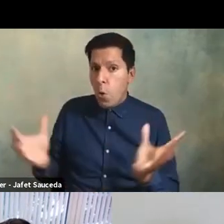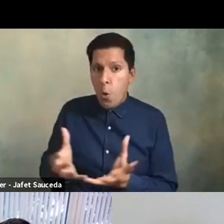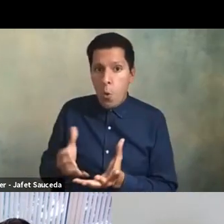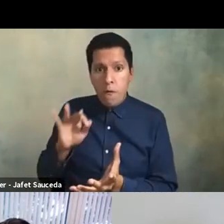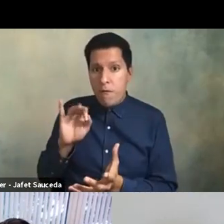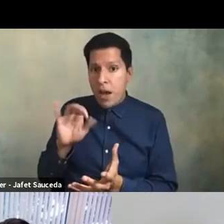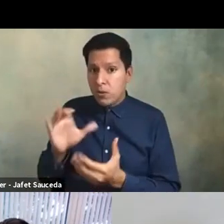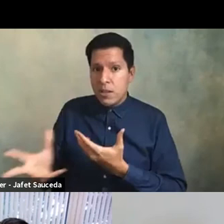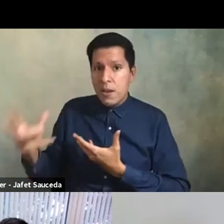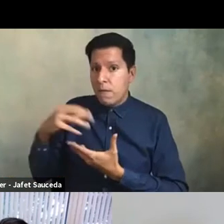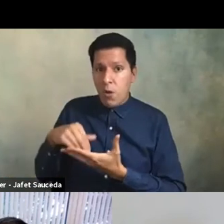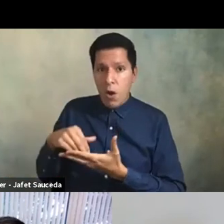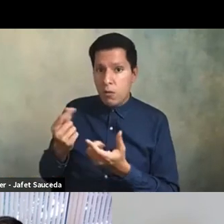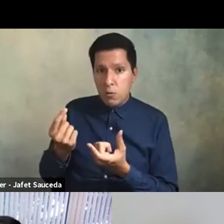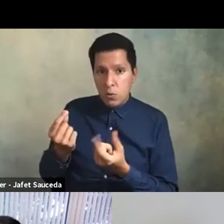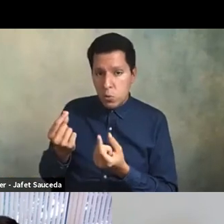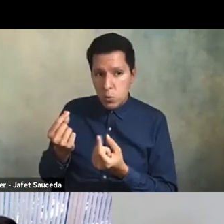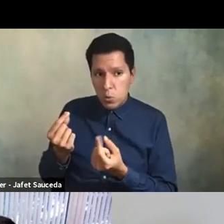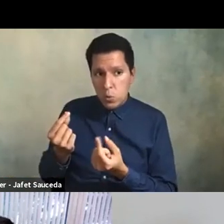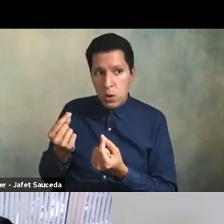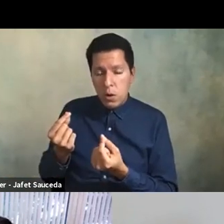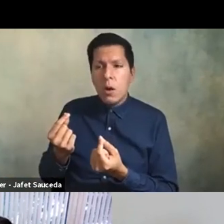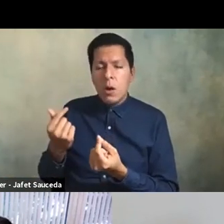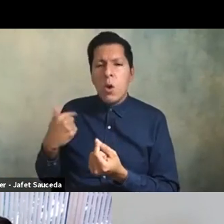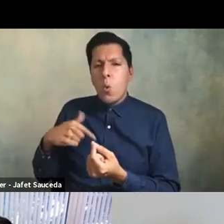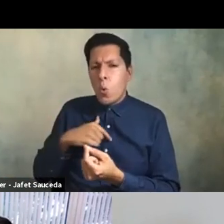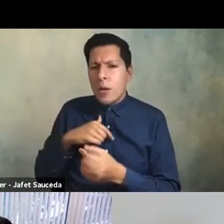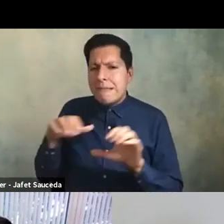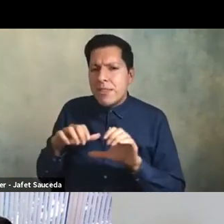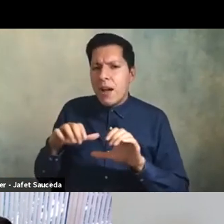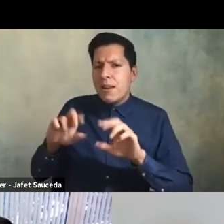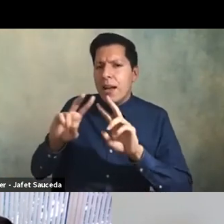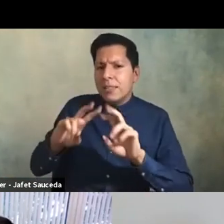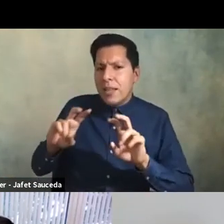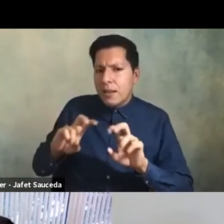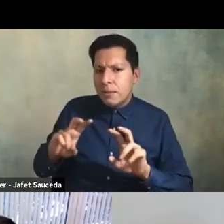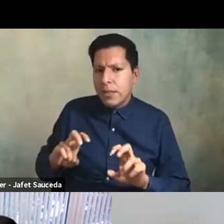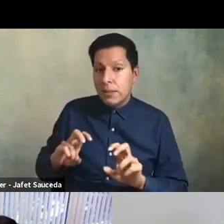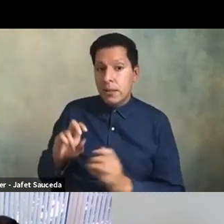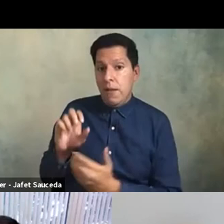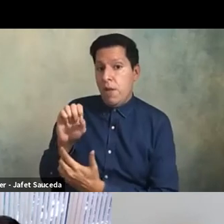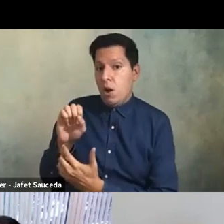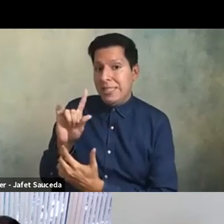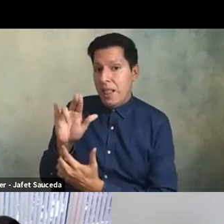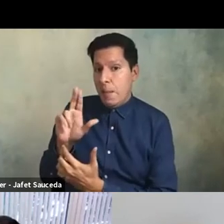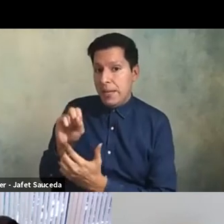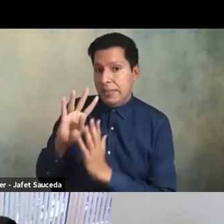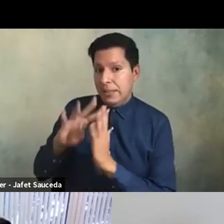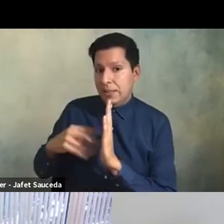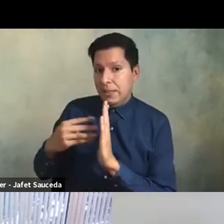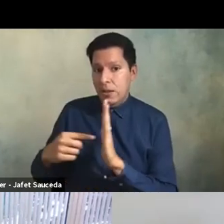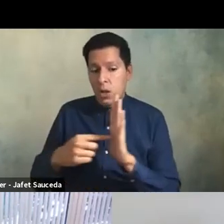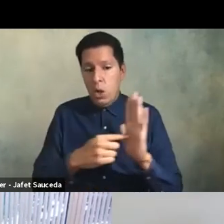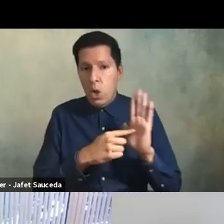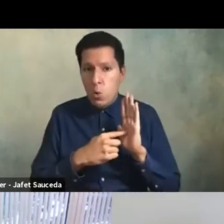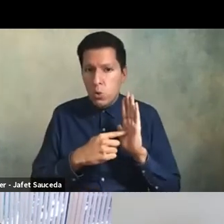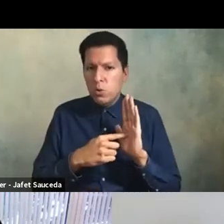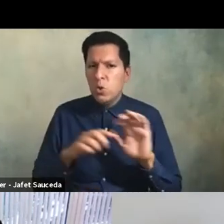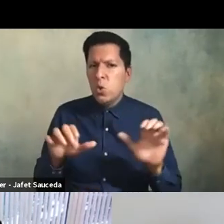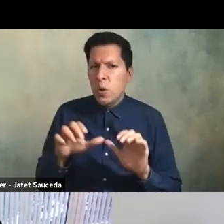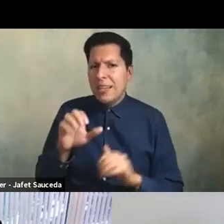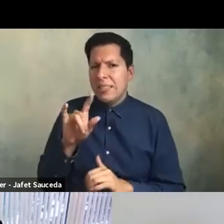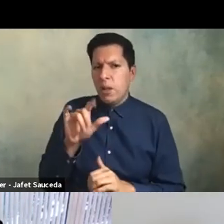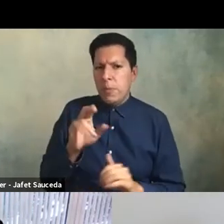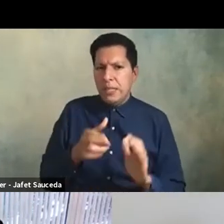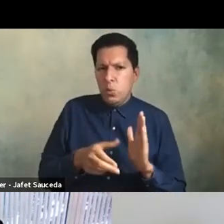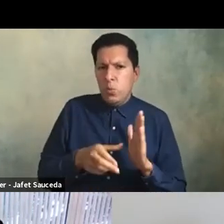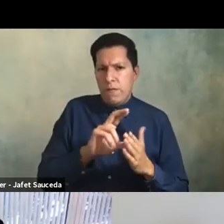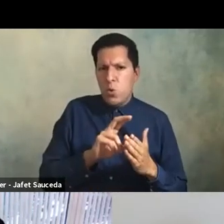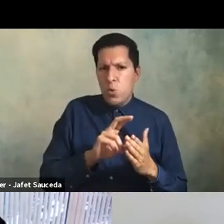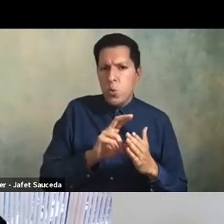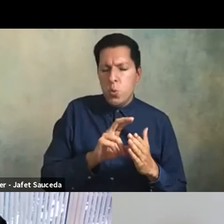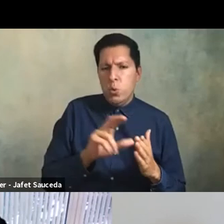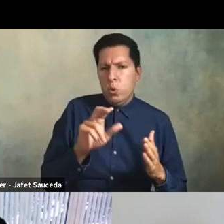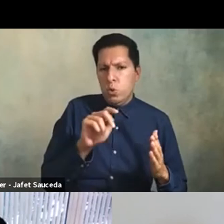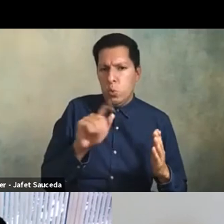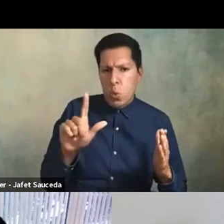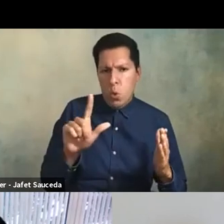is um we've done assessments of our syllabi using a syllabus review uh rubric tool um that's about